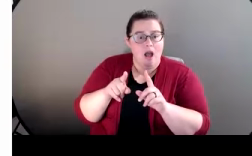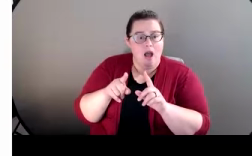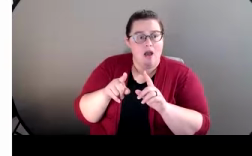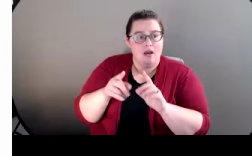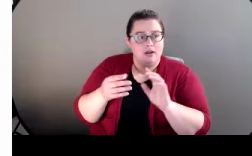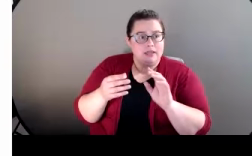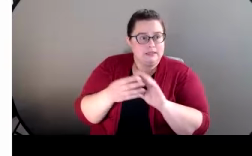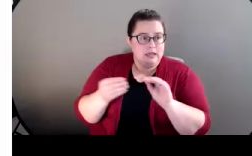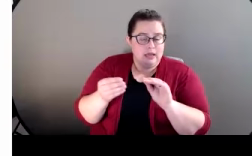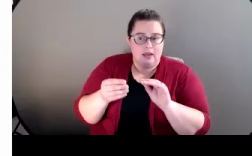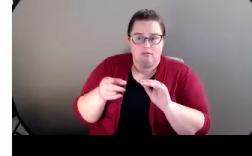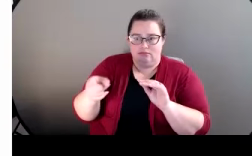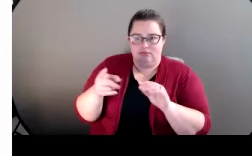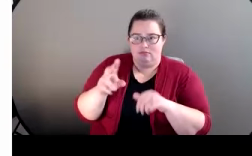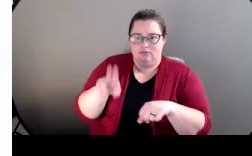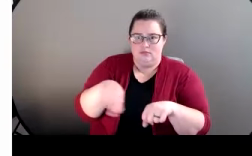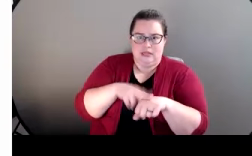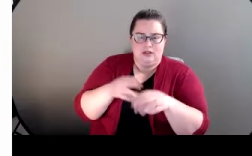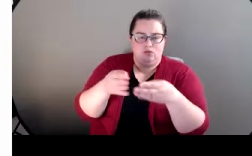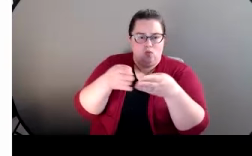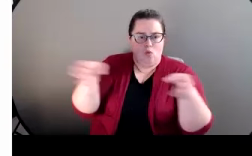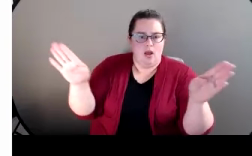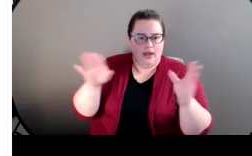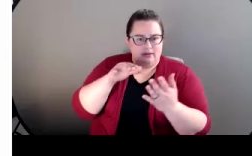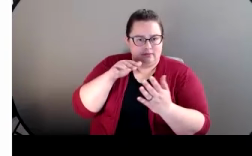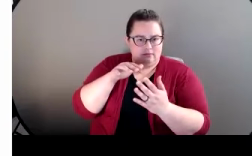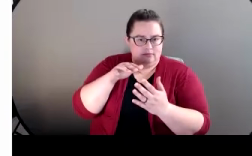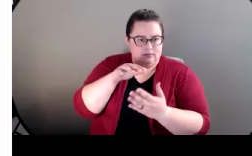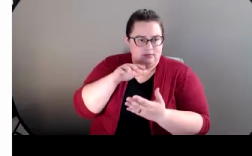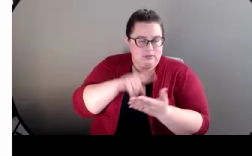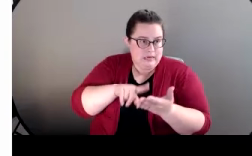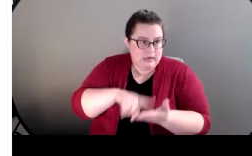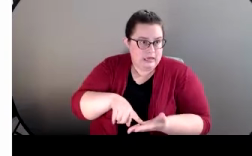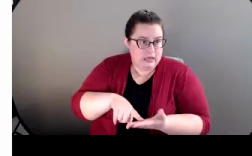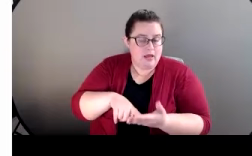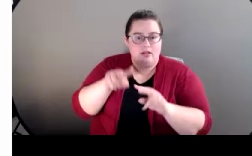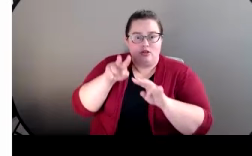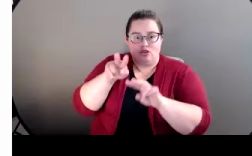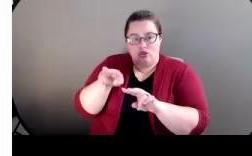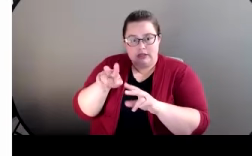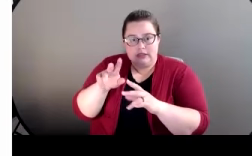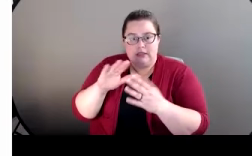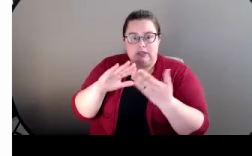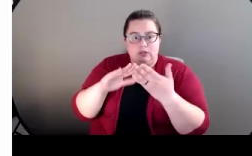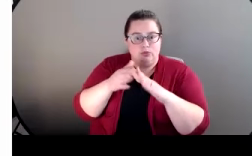this is a nationwide study. They studied, they looked at community colleges and four-year universities,